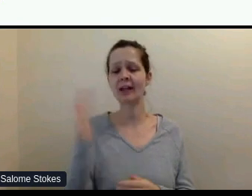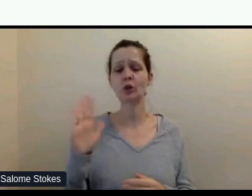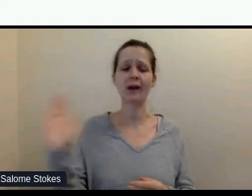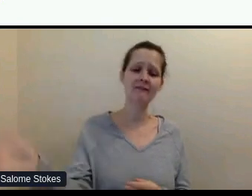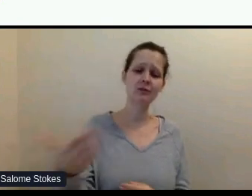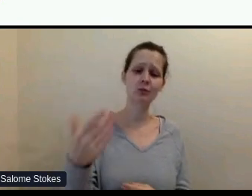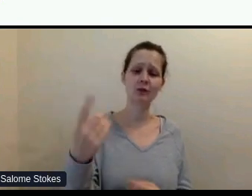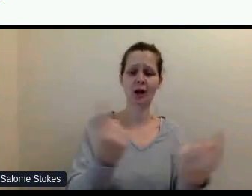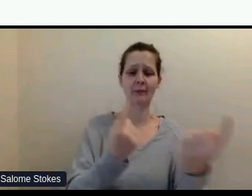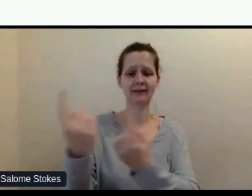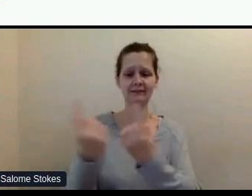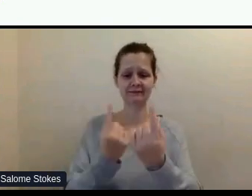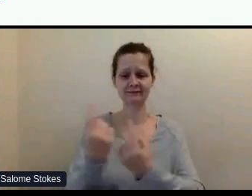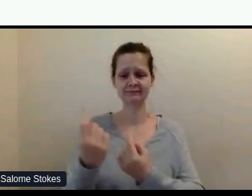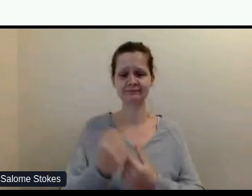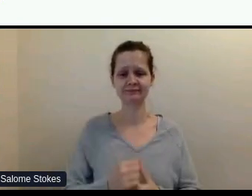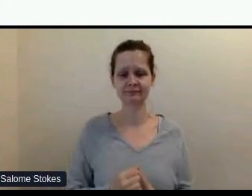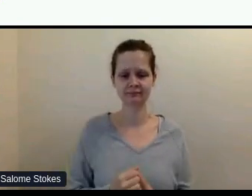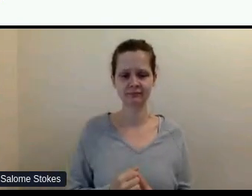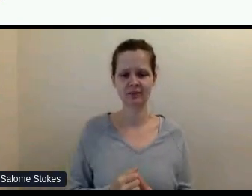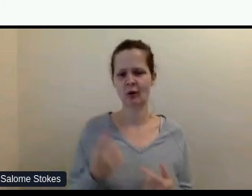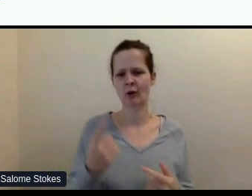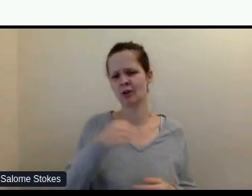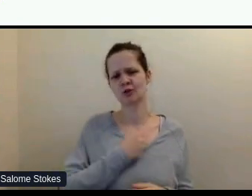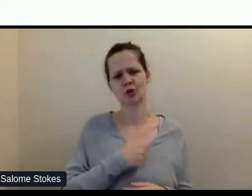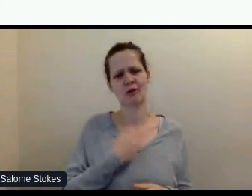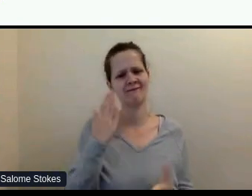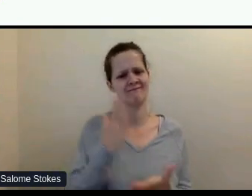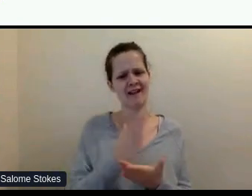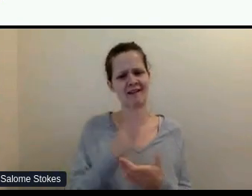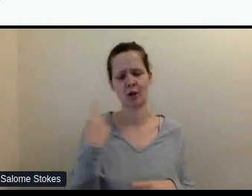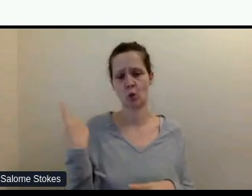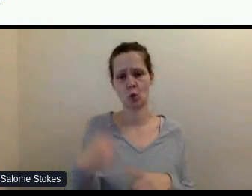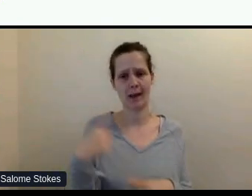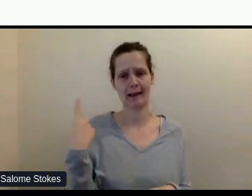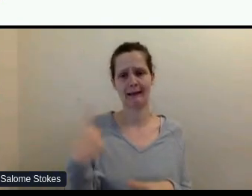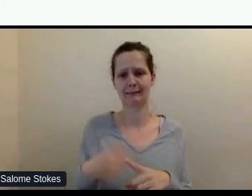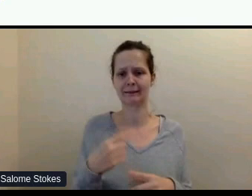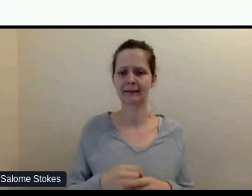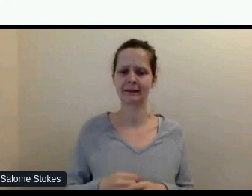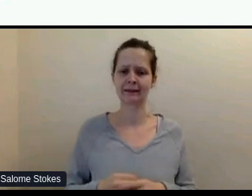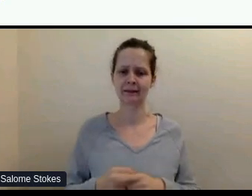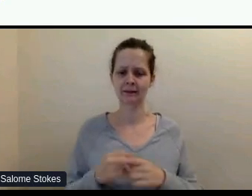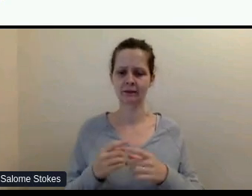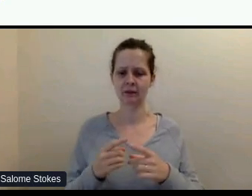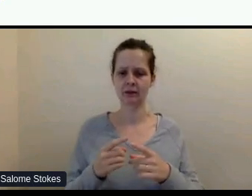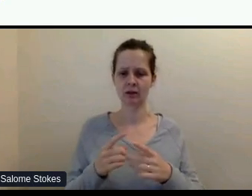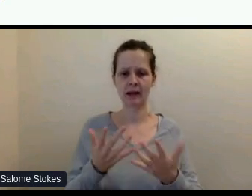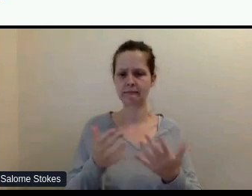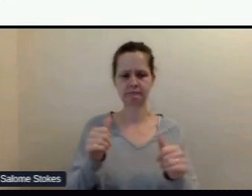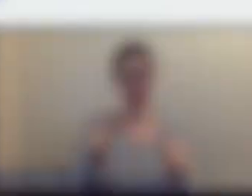That was a bit of a whistle stop tour. It's quite a brief overview and not that much time for some questions and discussions.